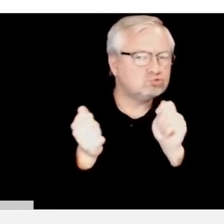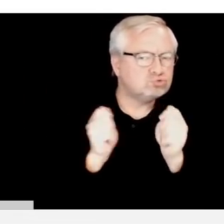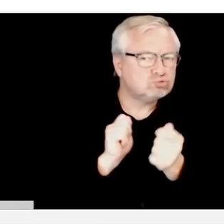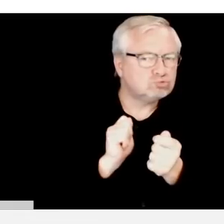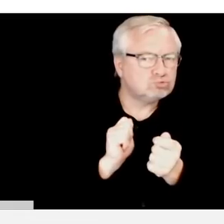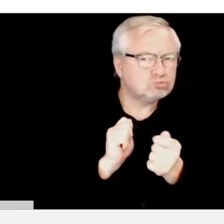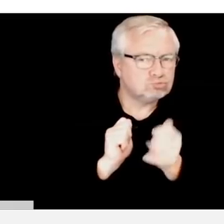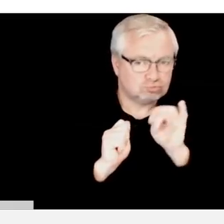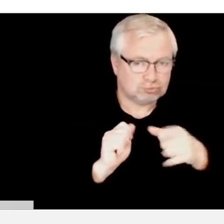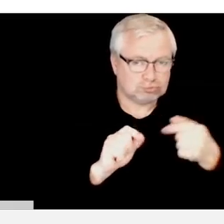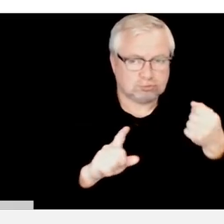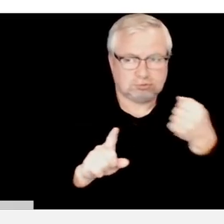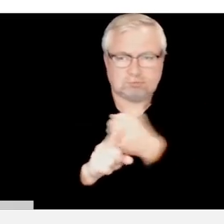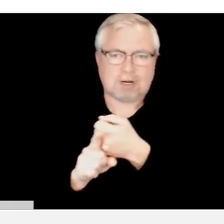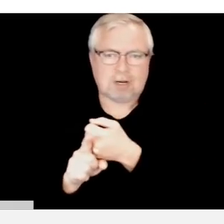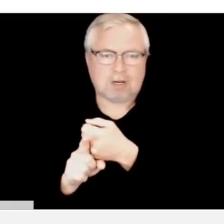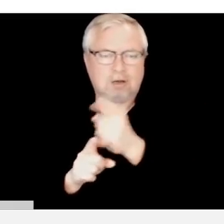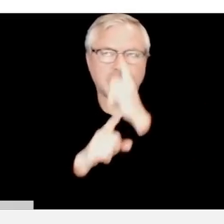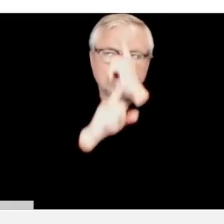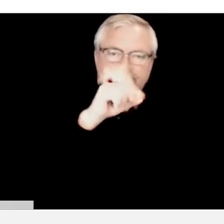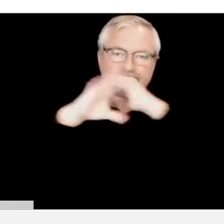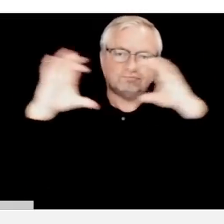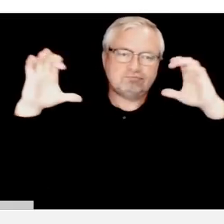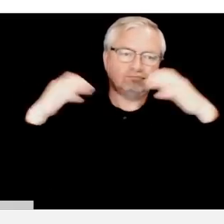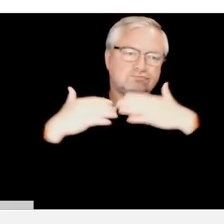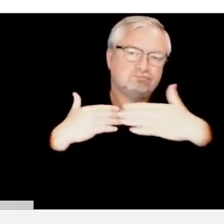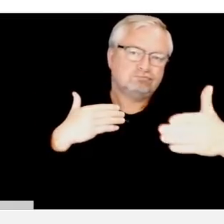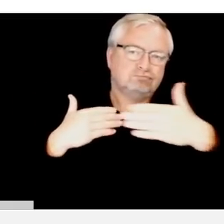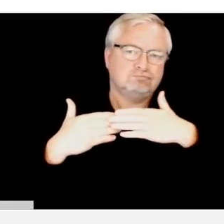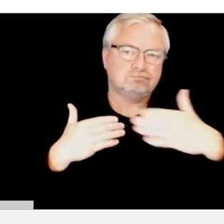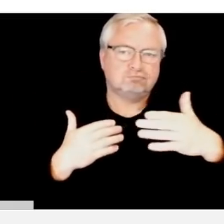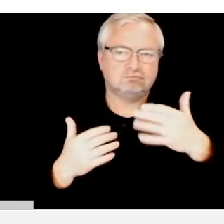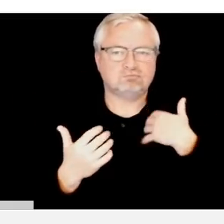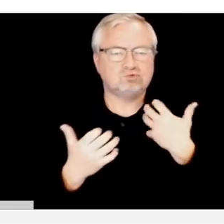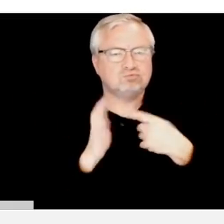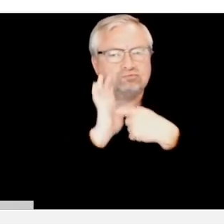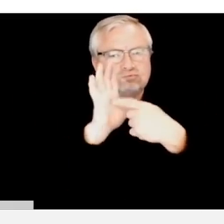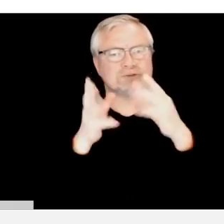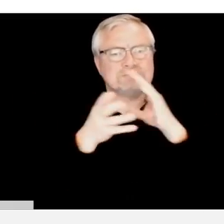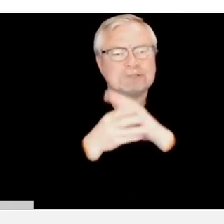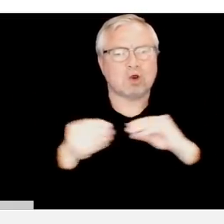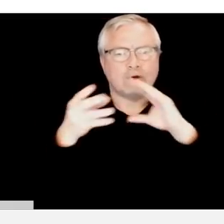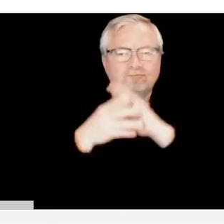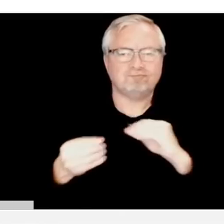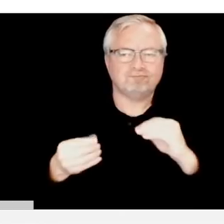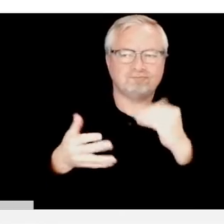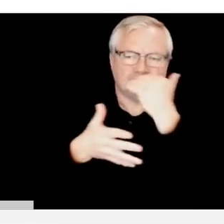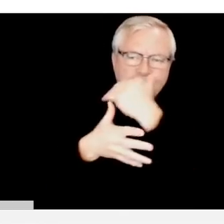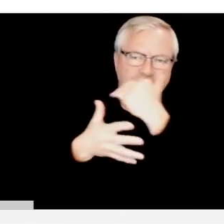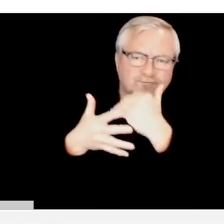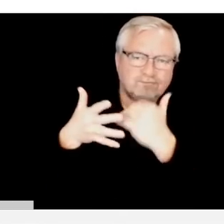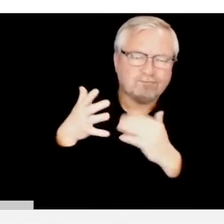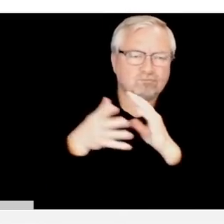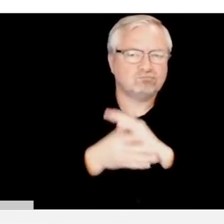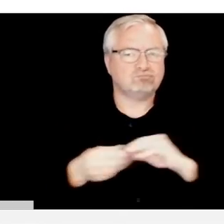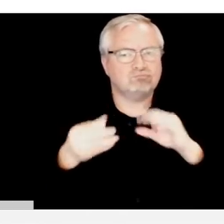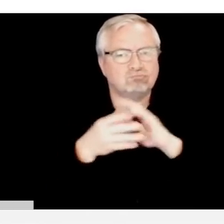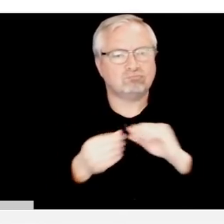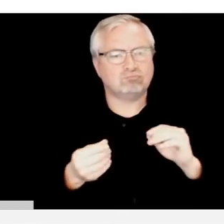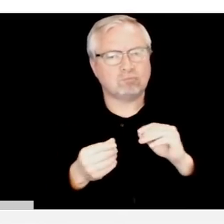We'll step through a number of scenarios that we modeled and then